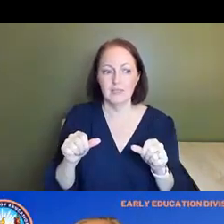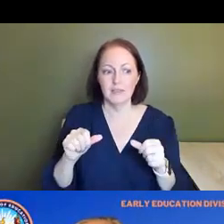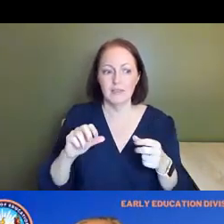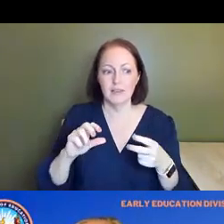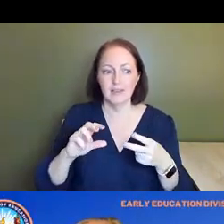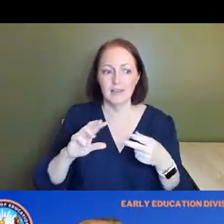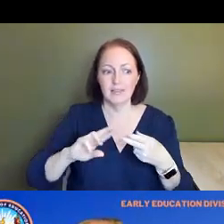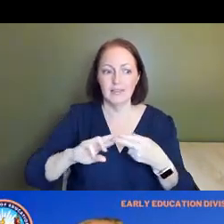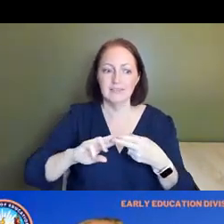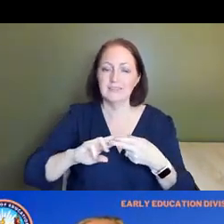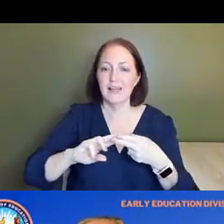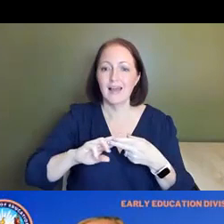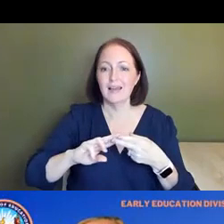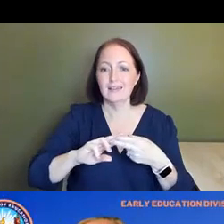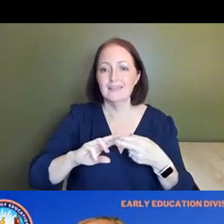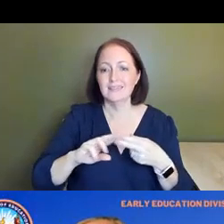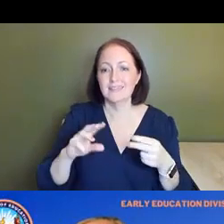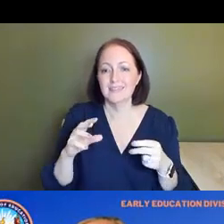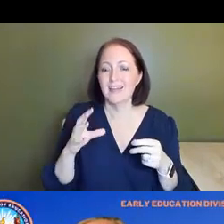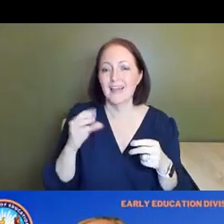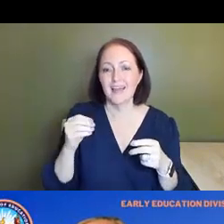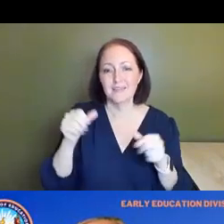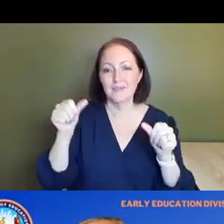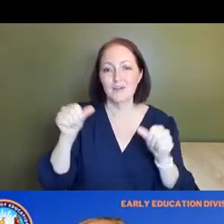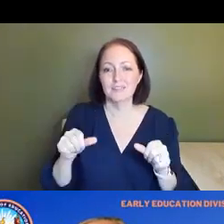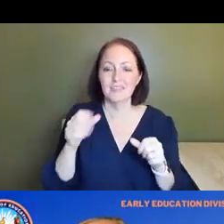we've shared the link for where those are going to be posted and I think hopefully slide